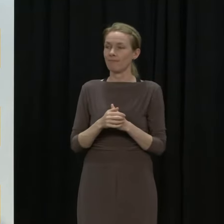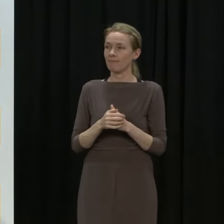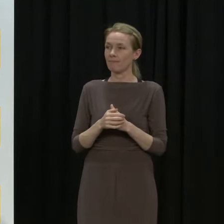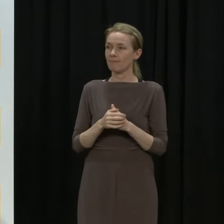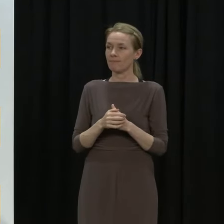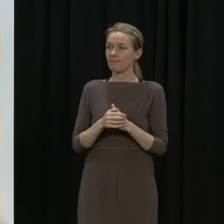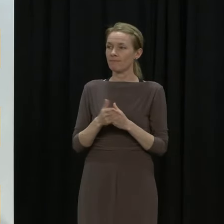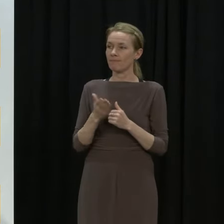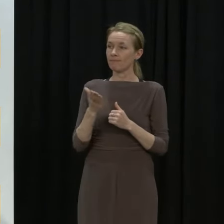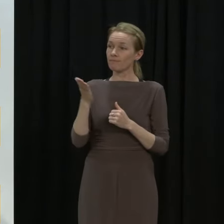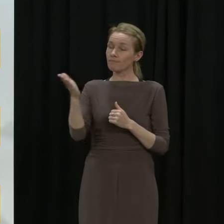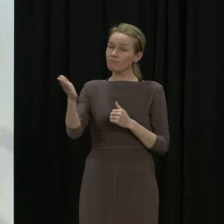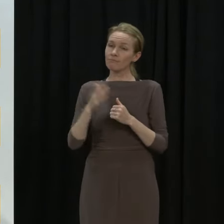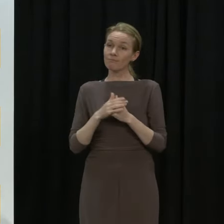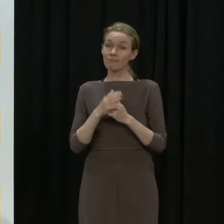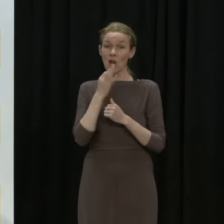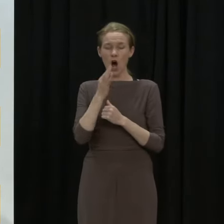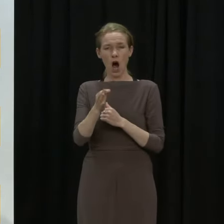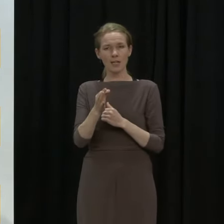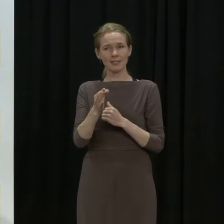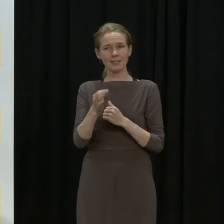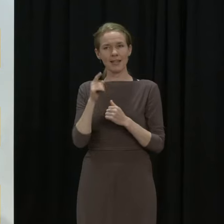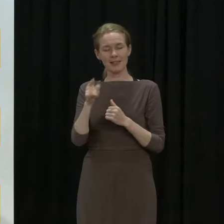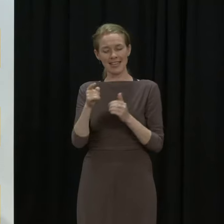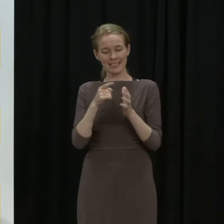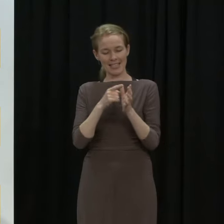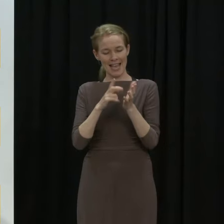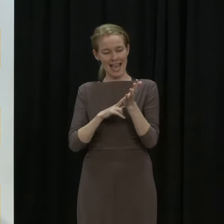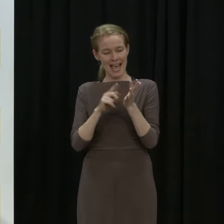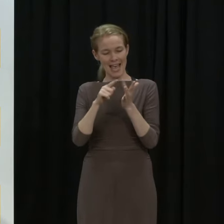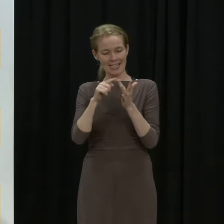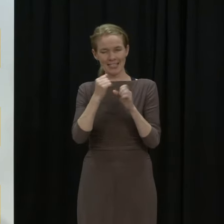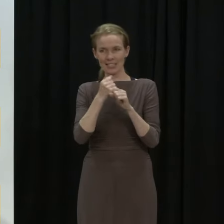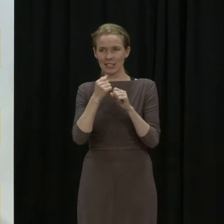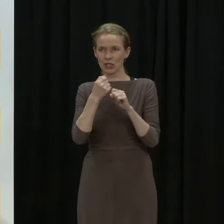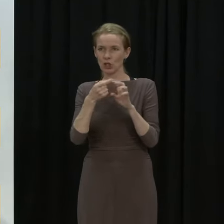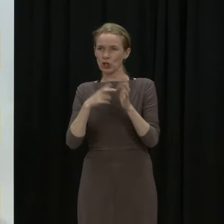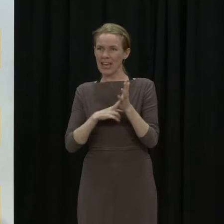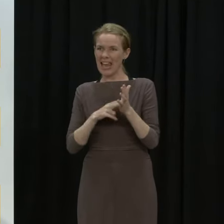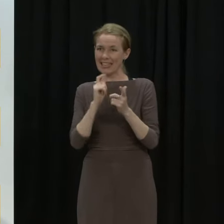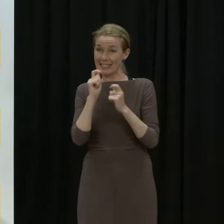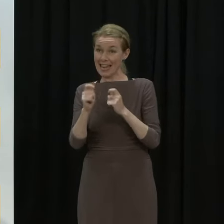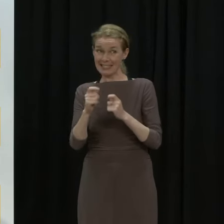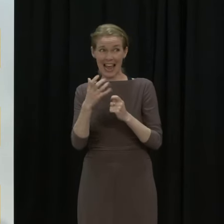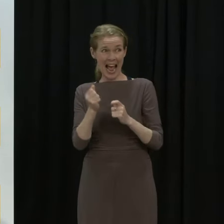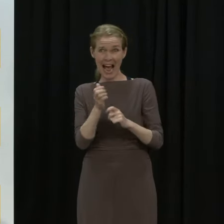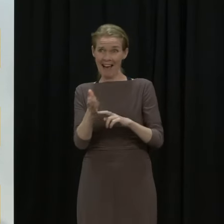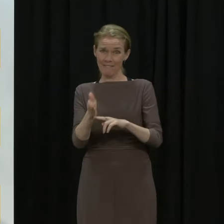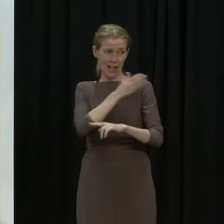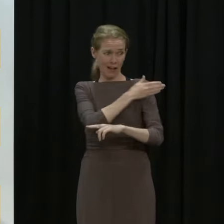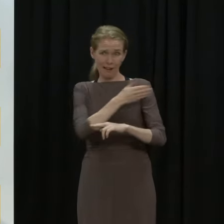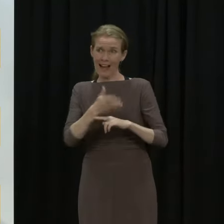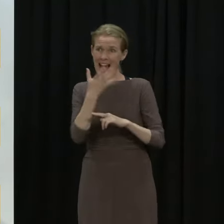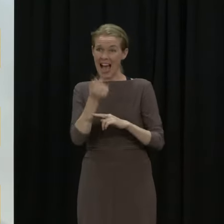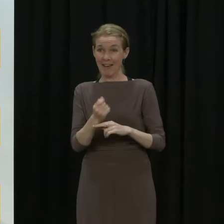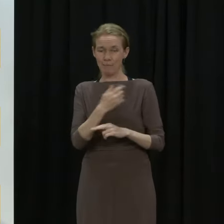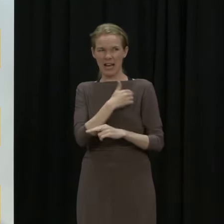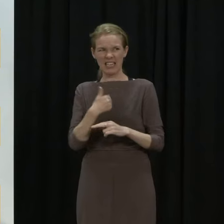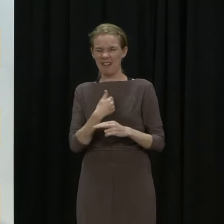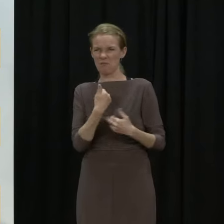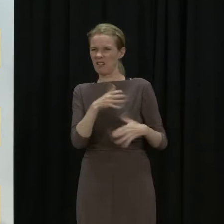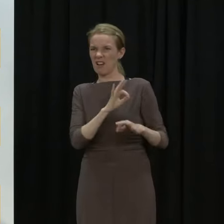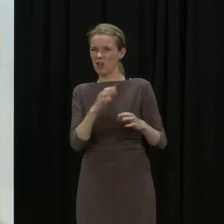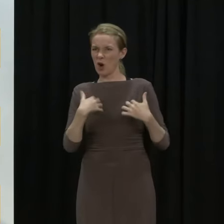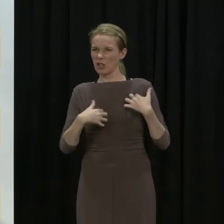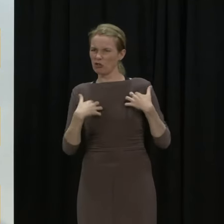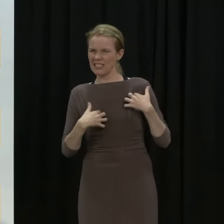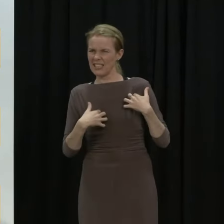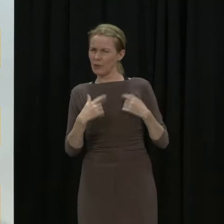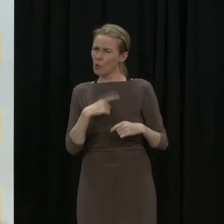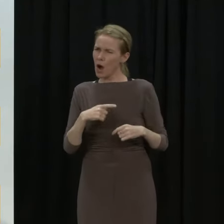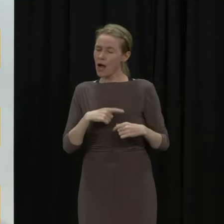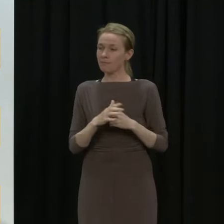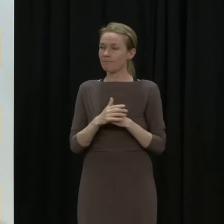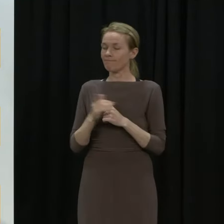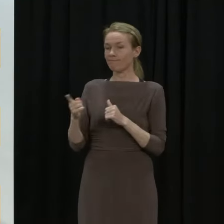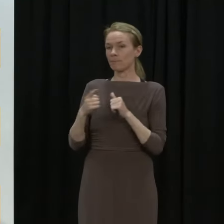I am happy to take questions.